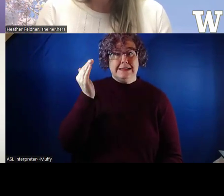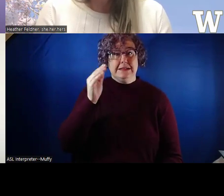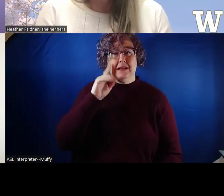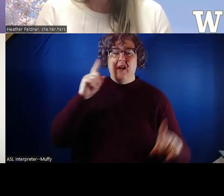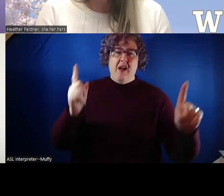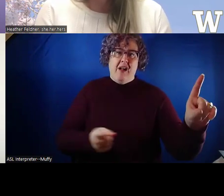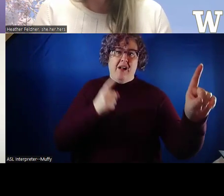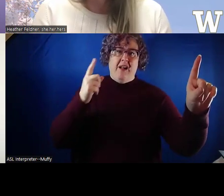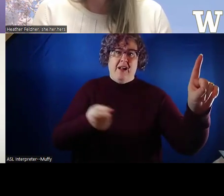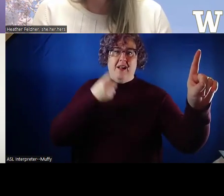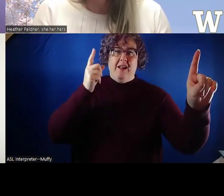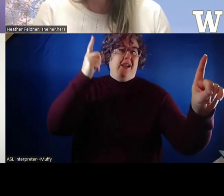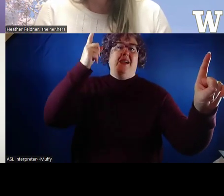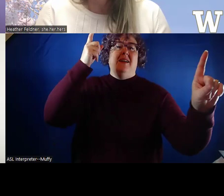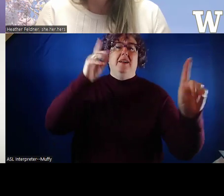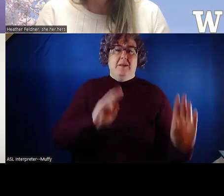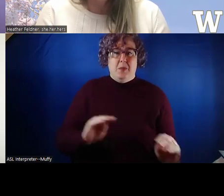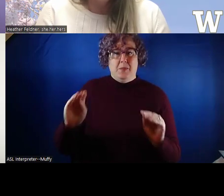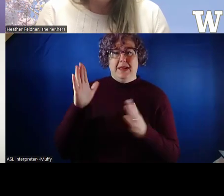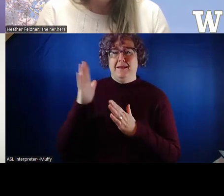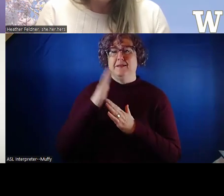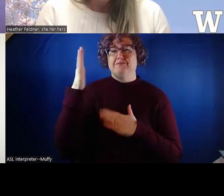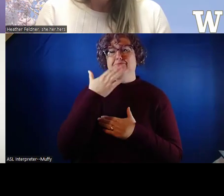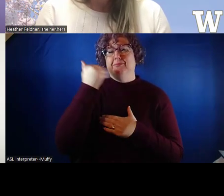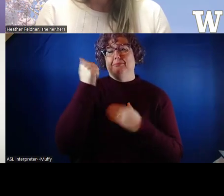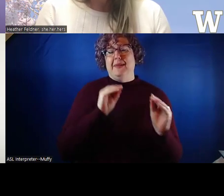of mobility, as the ultimate mobility goal.